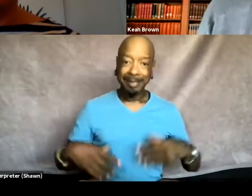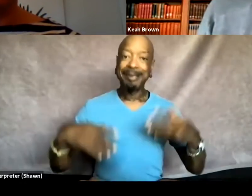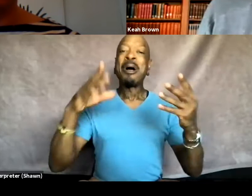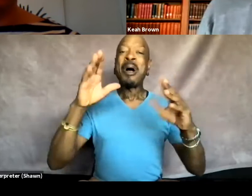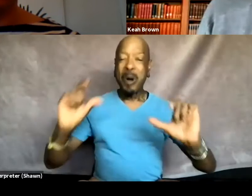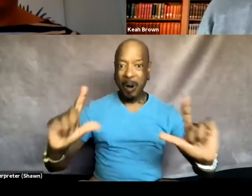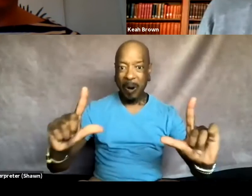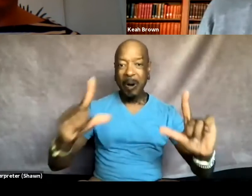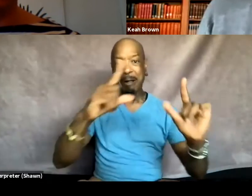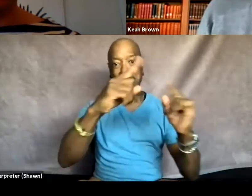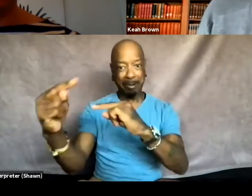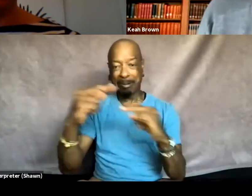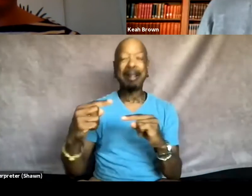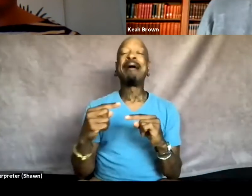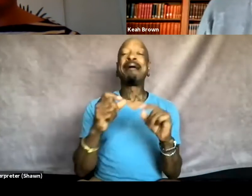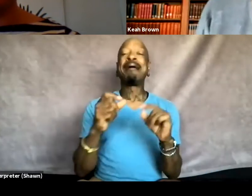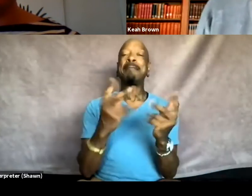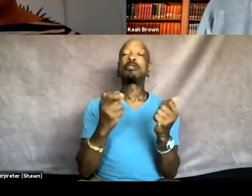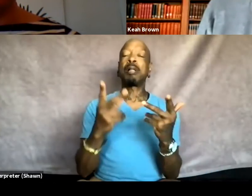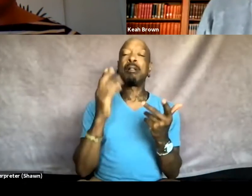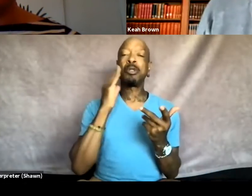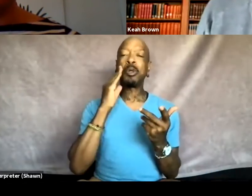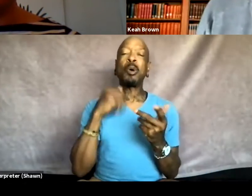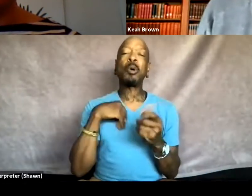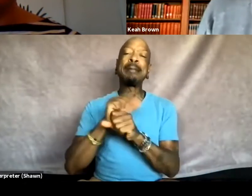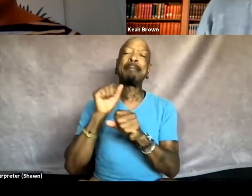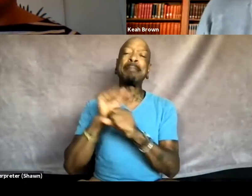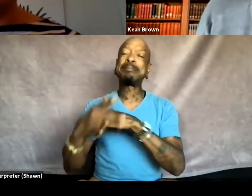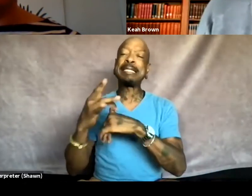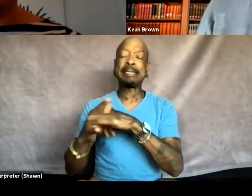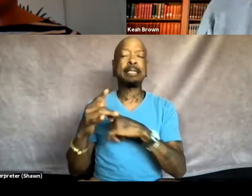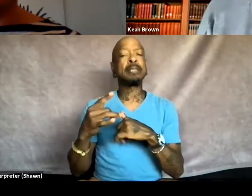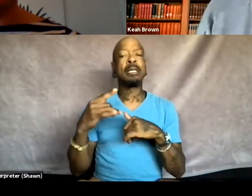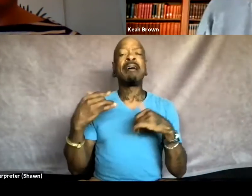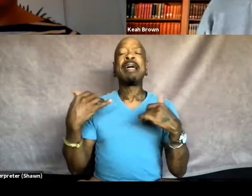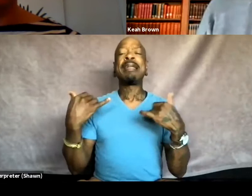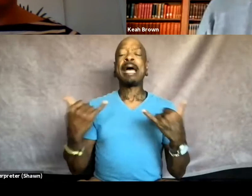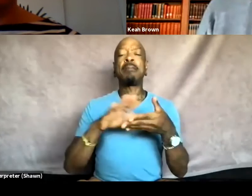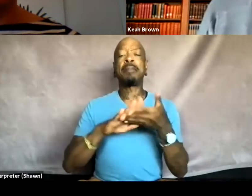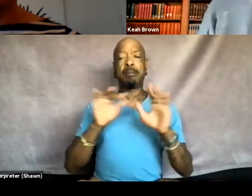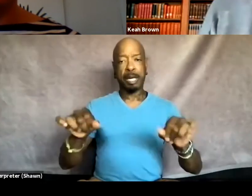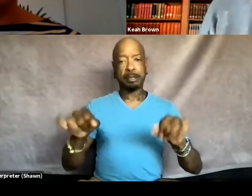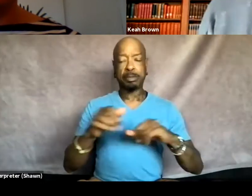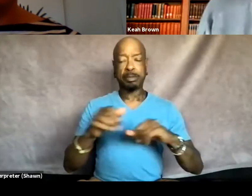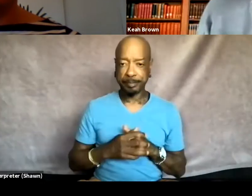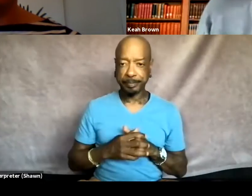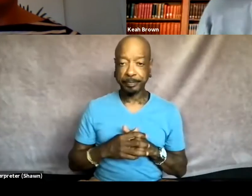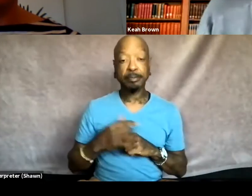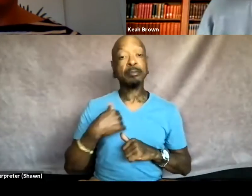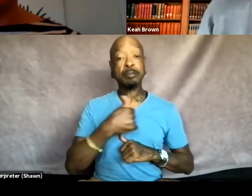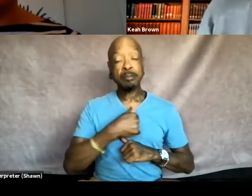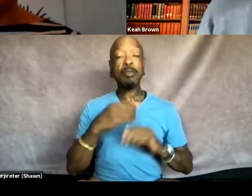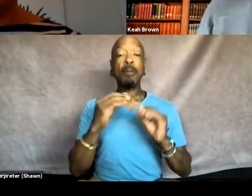Keah Brown: Employed spaces its way we have such we have much more option than we used